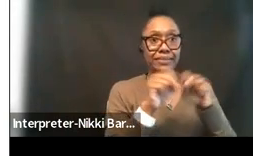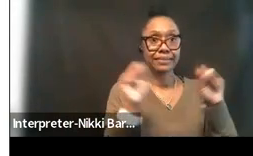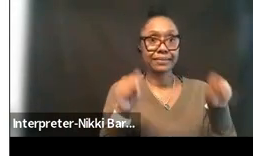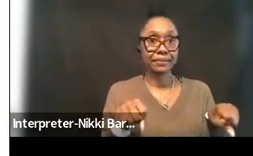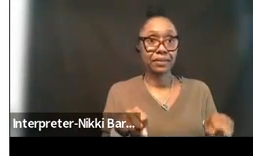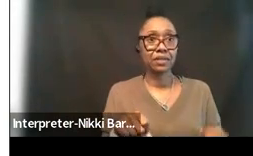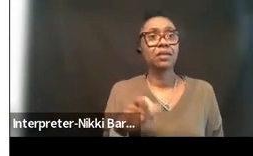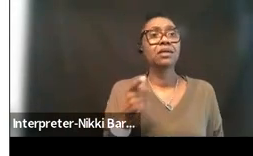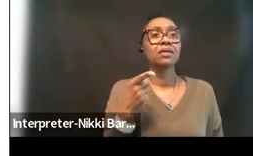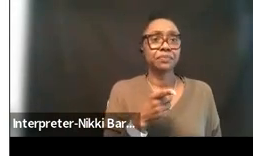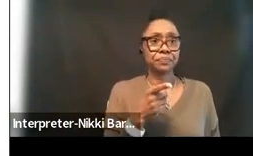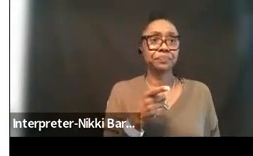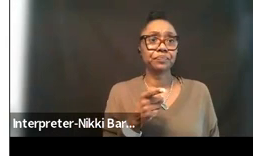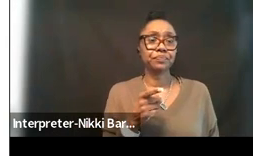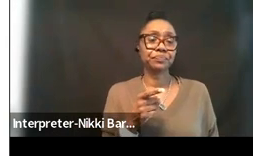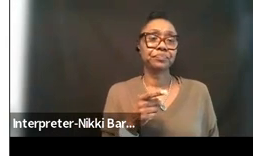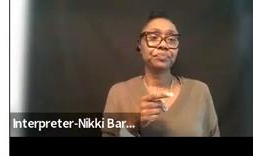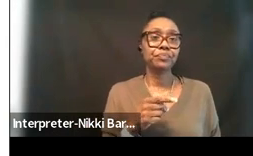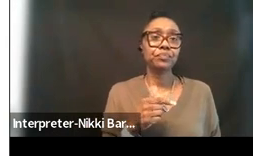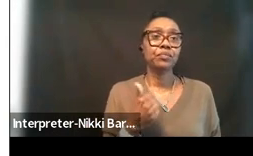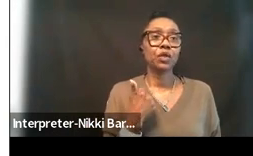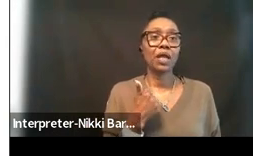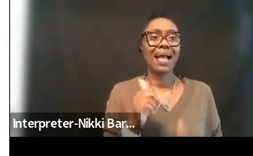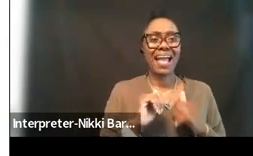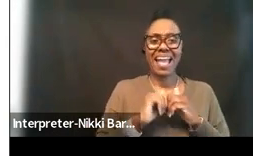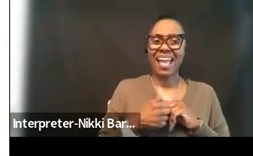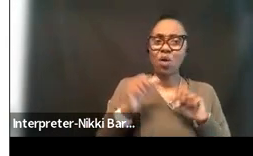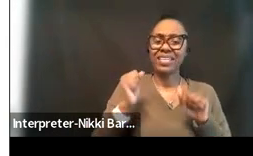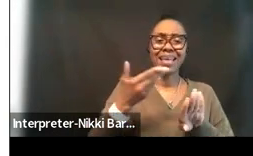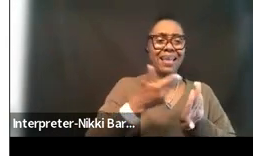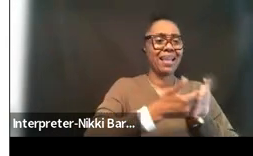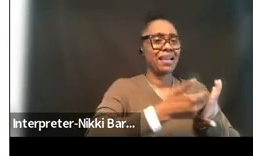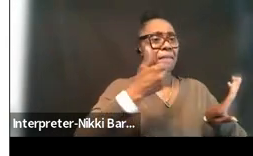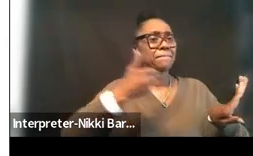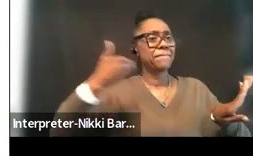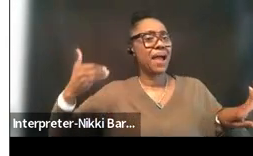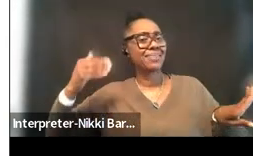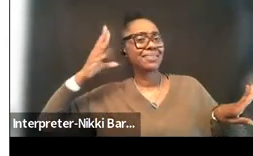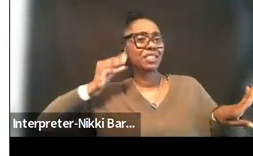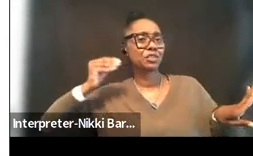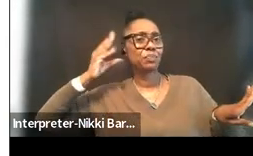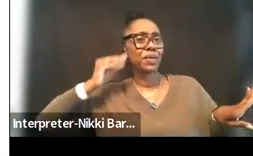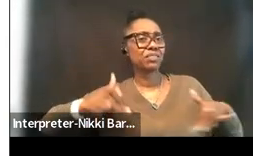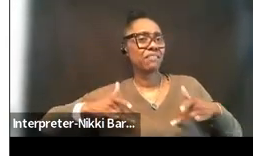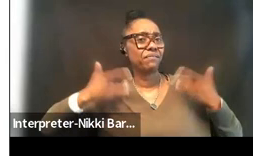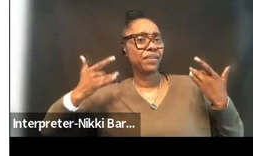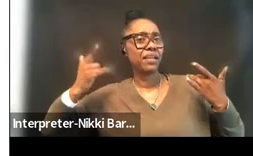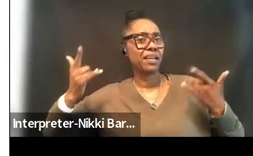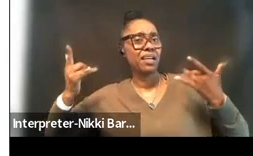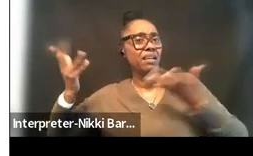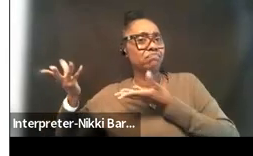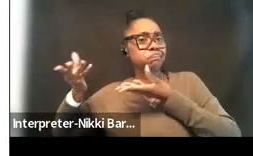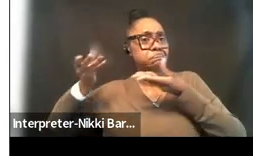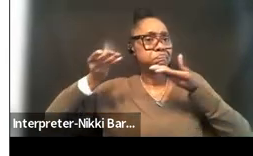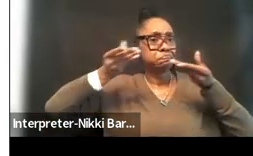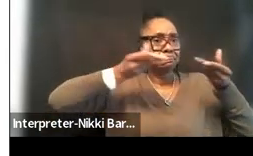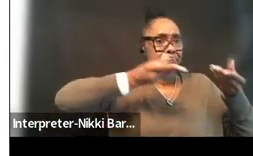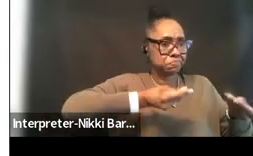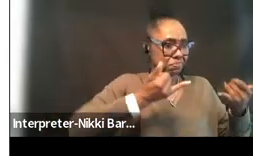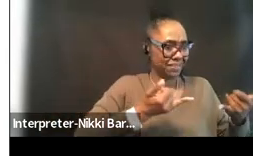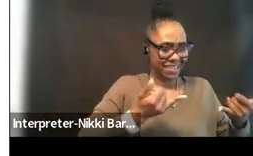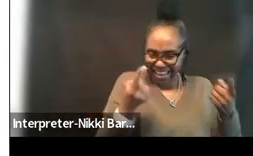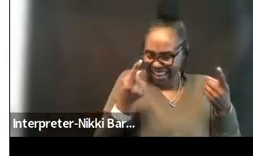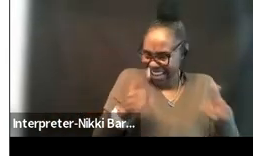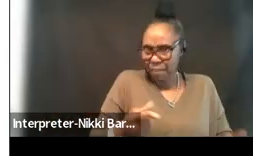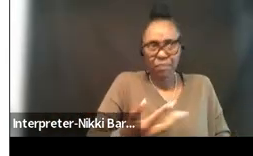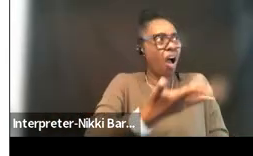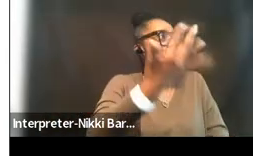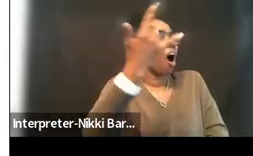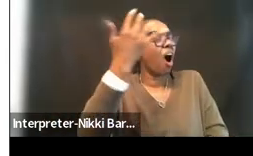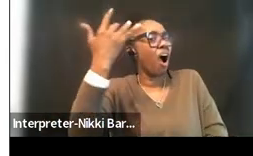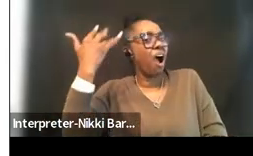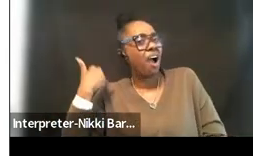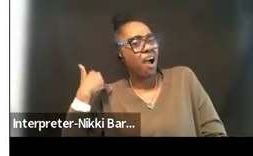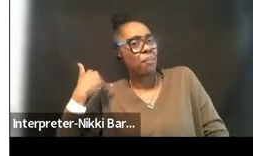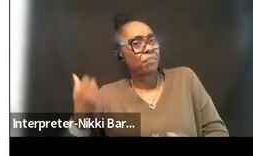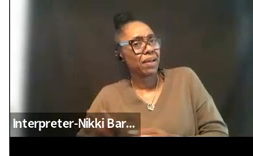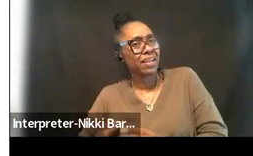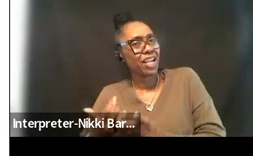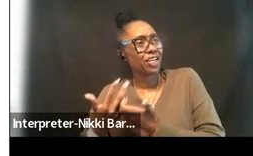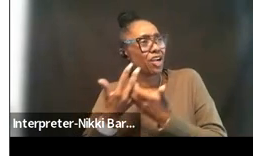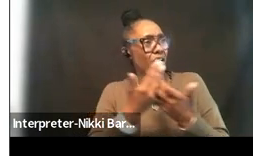So we may be asking. How can a past event cause these physical reactions in the present? This happened year ago, months ago, yet it is causing physical reactions to day.